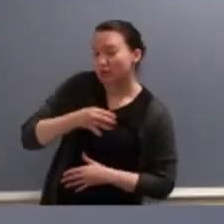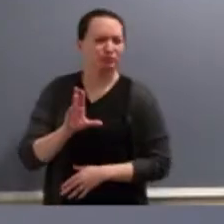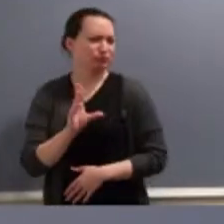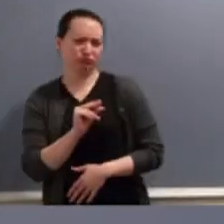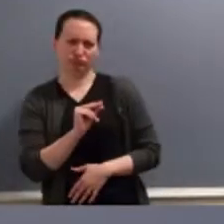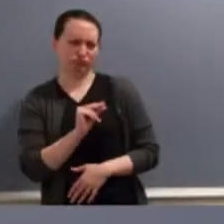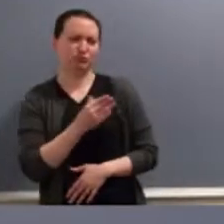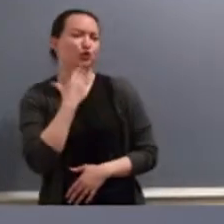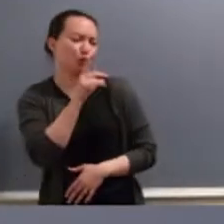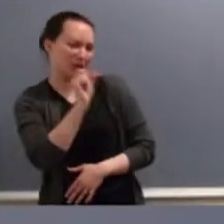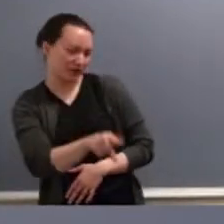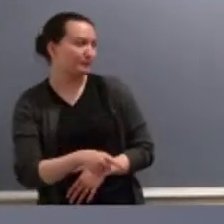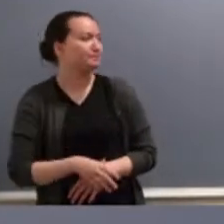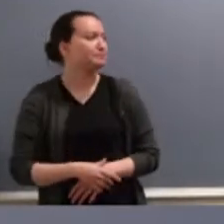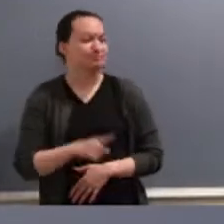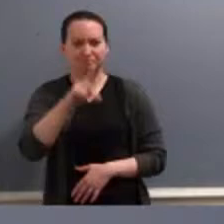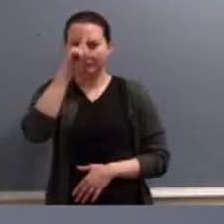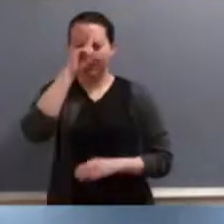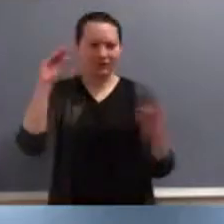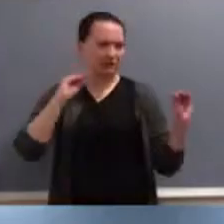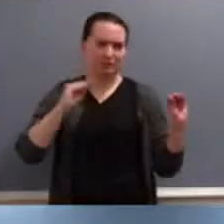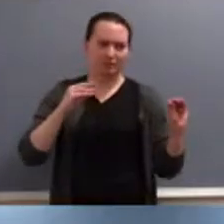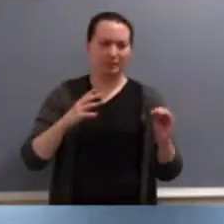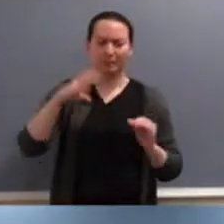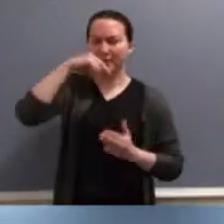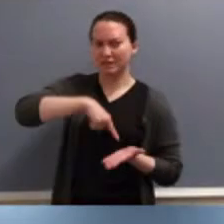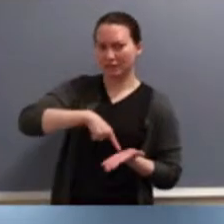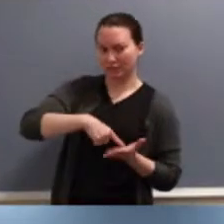good question Commissioner I don't think we have any threats of missing deadlines at this point the